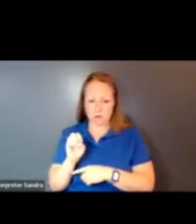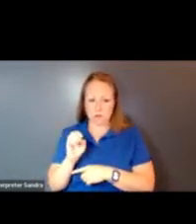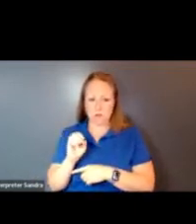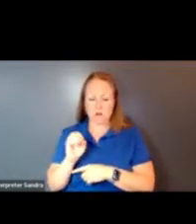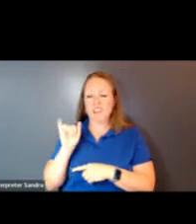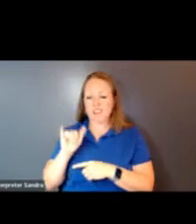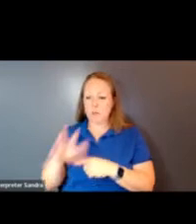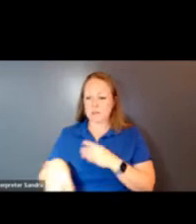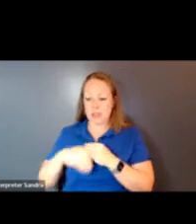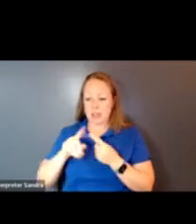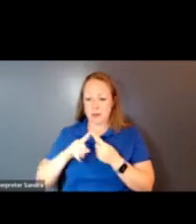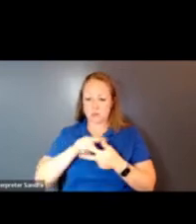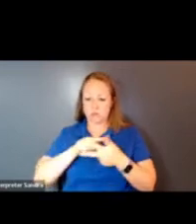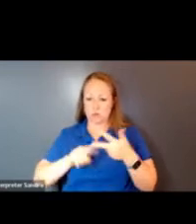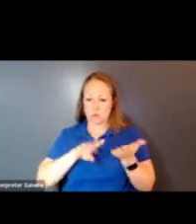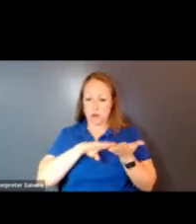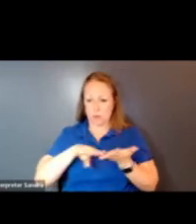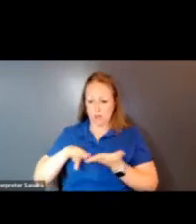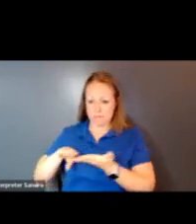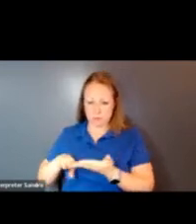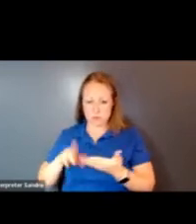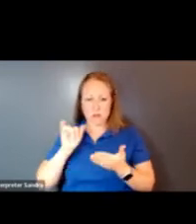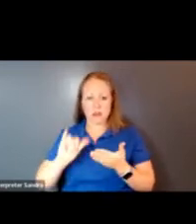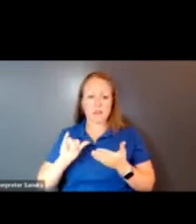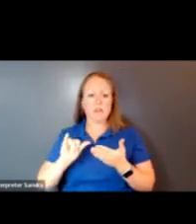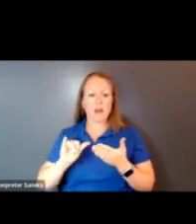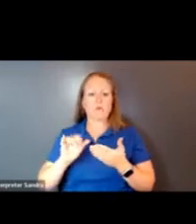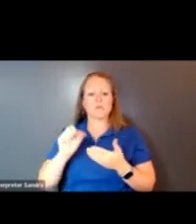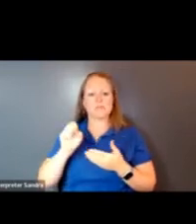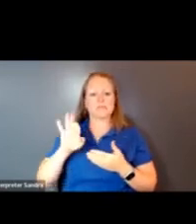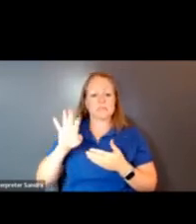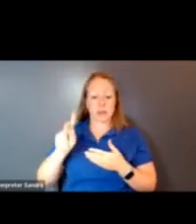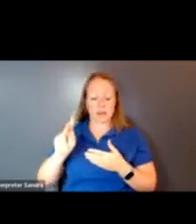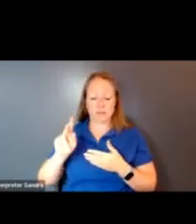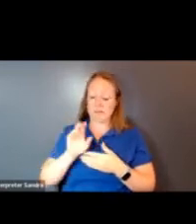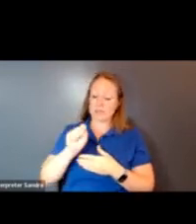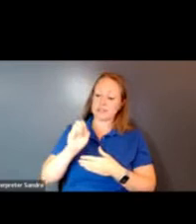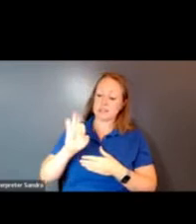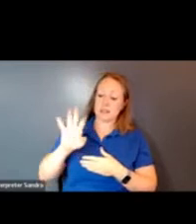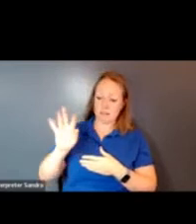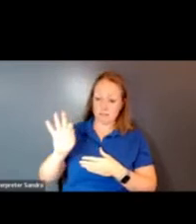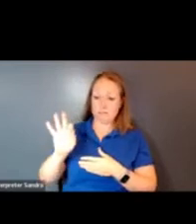and in the self empowered by funding waiver, the eligibility requires the person to self